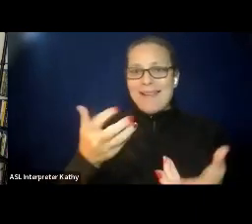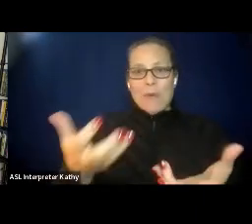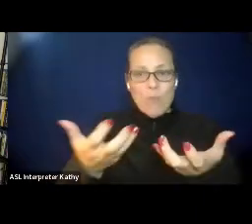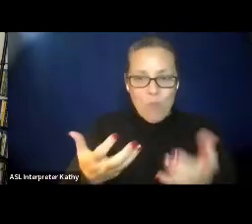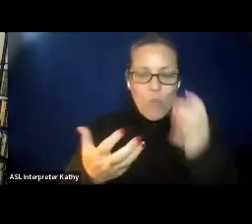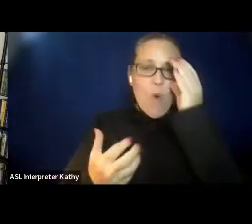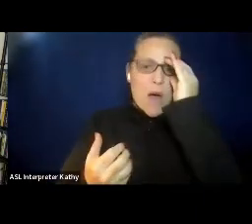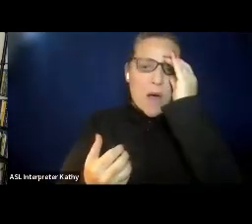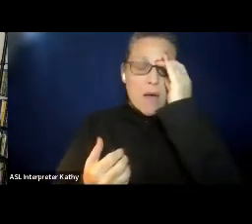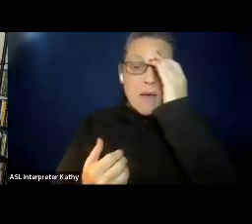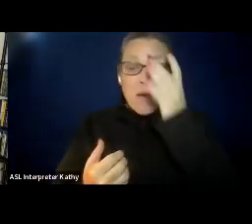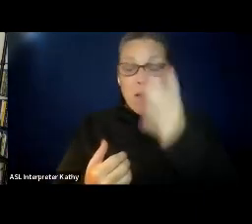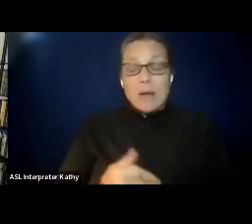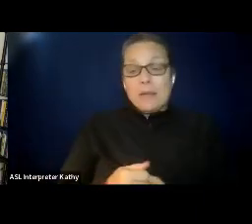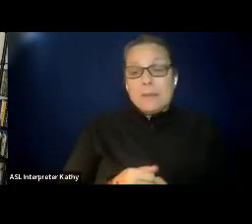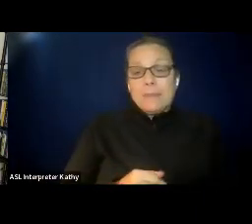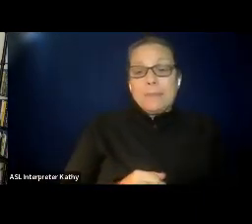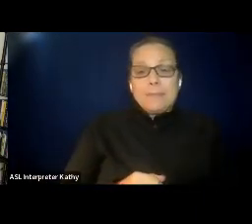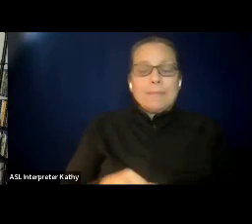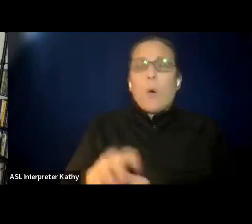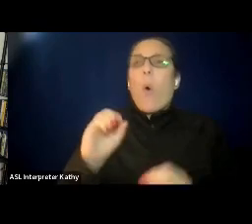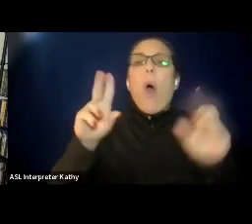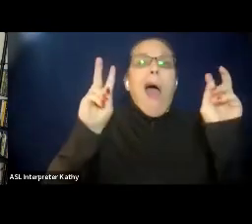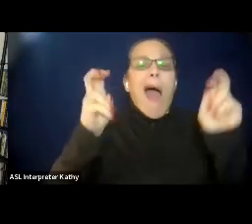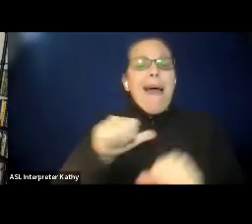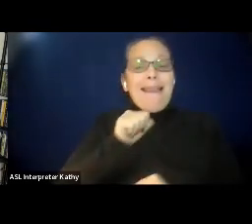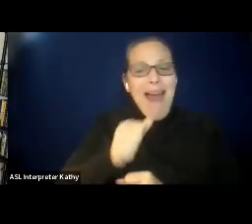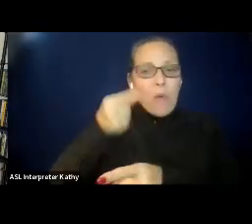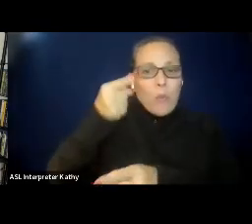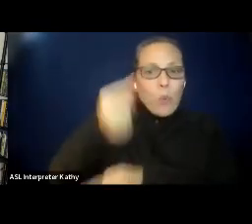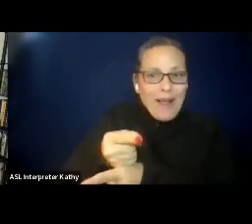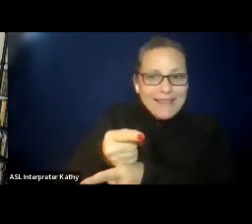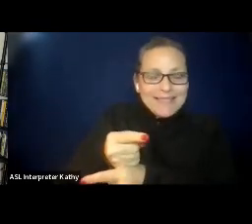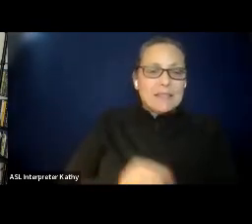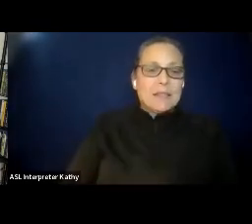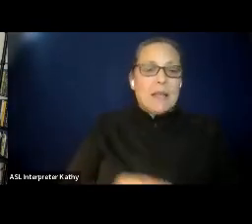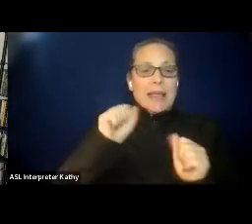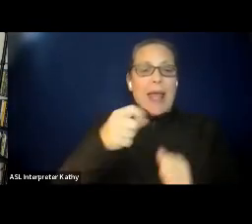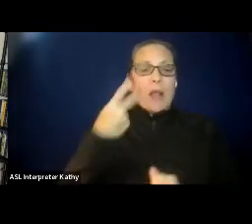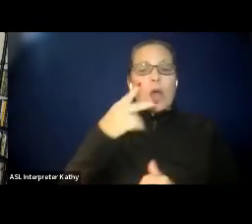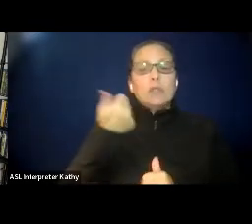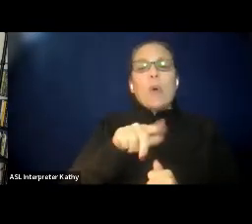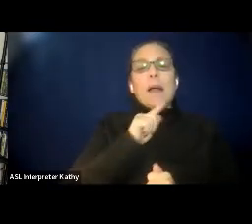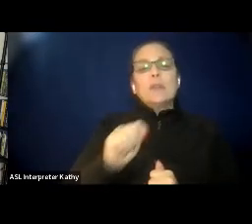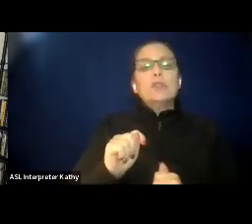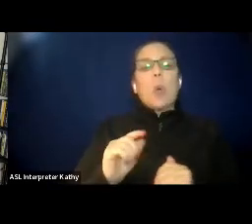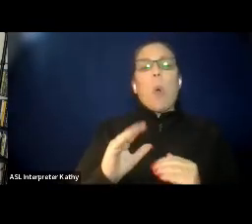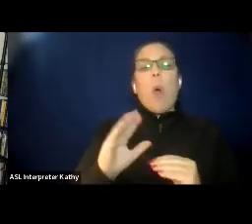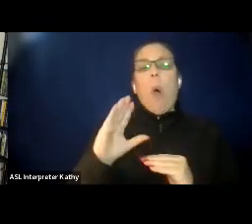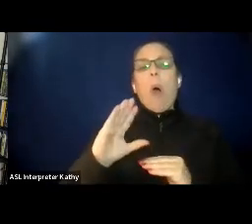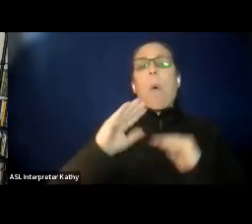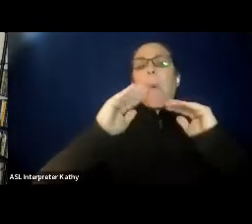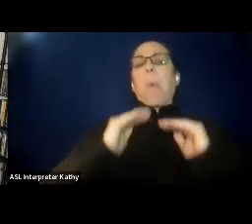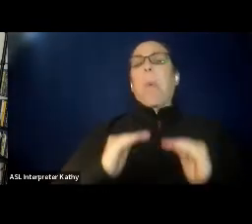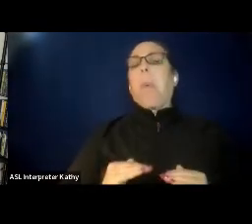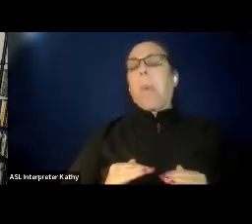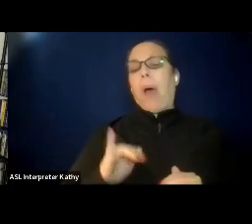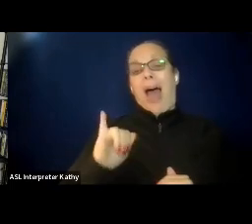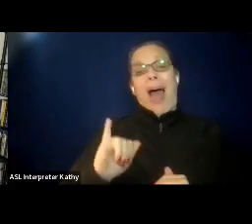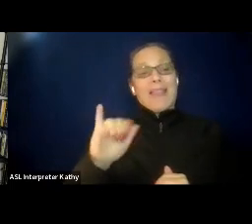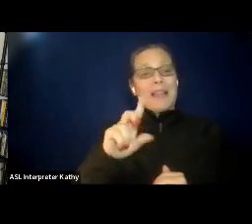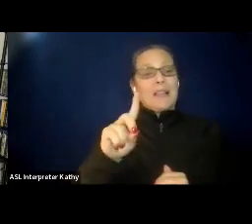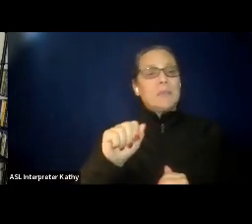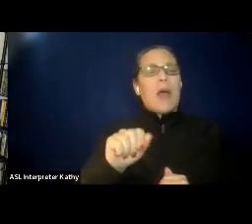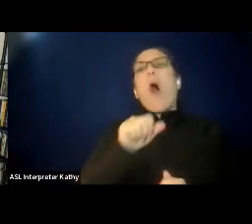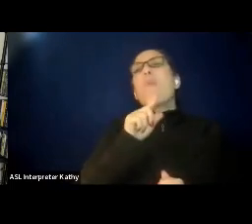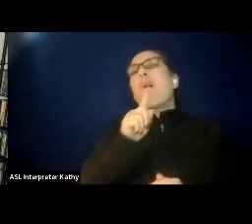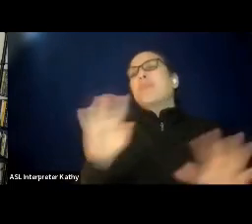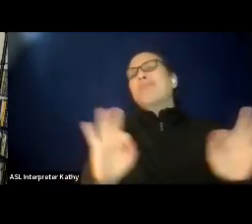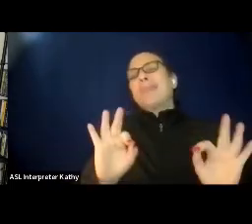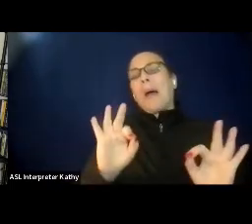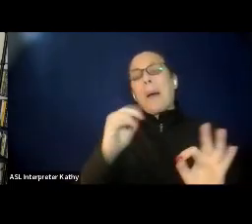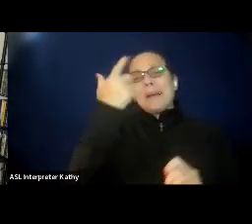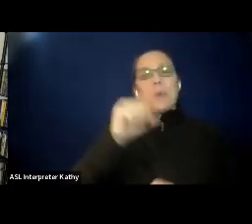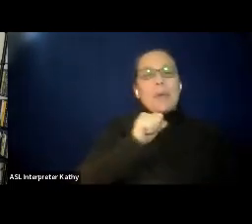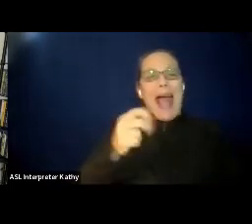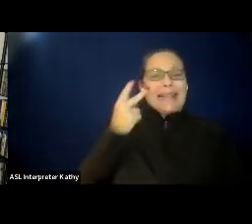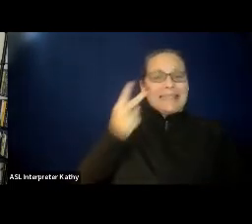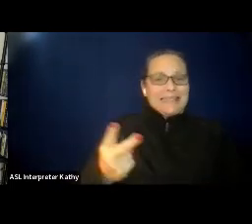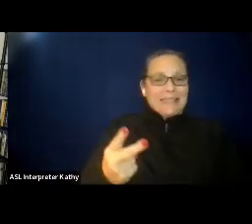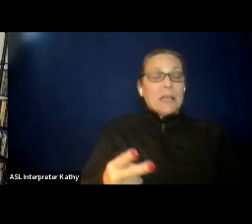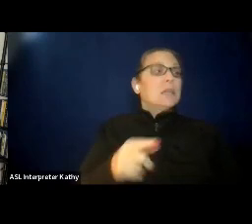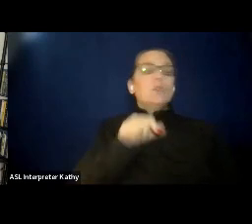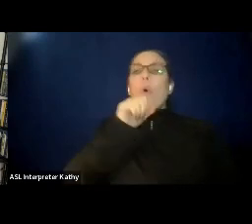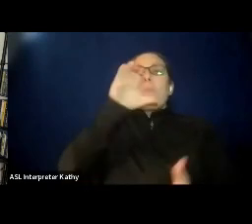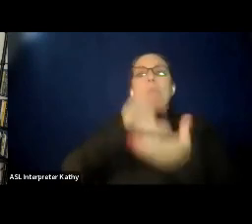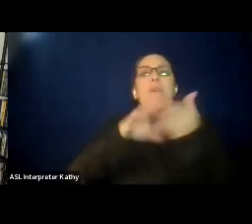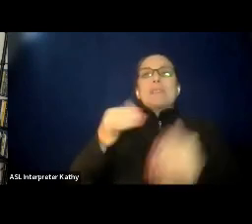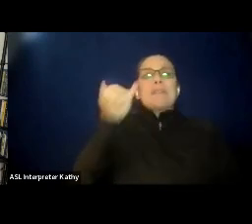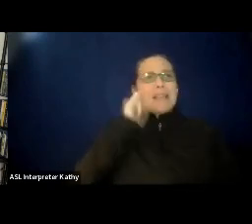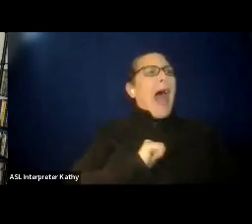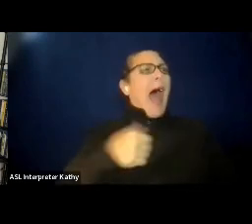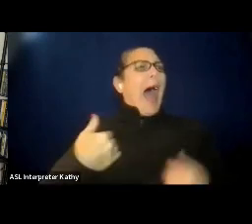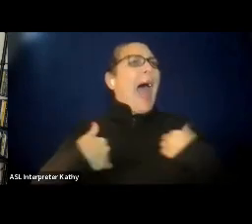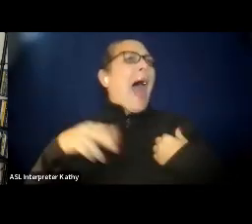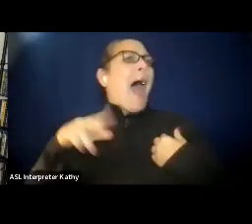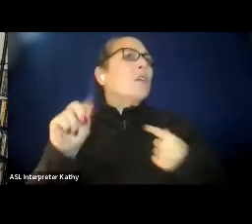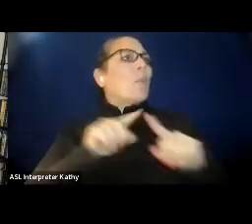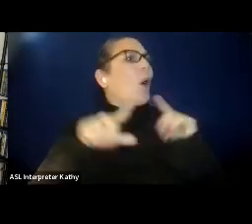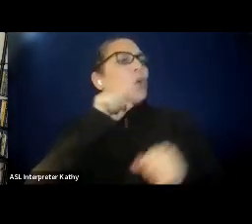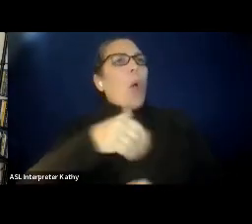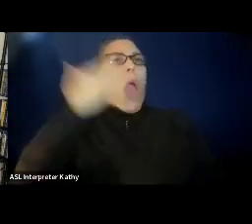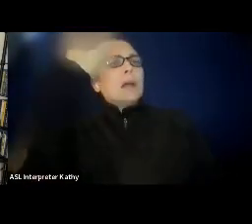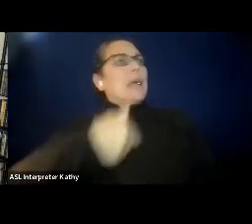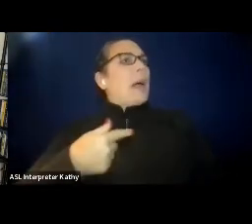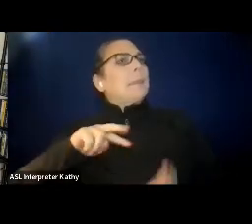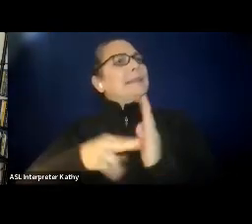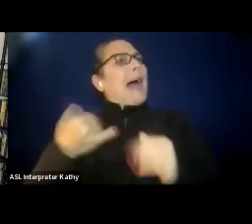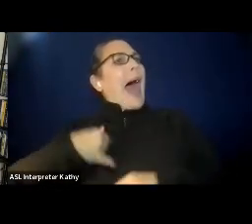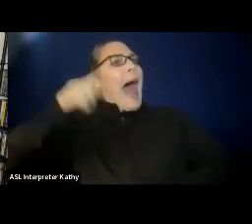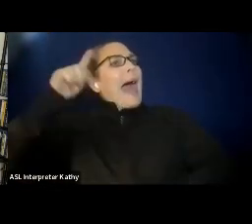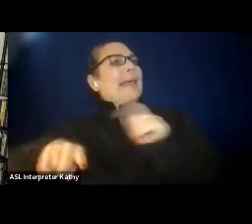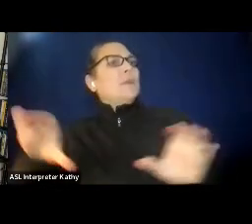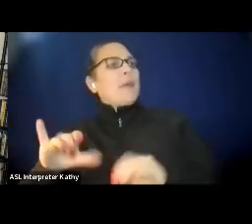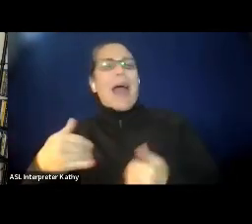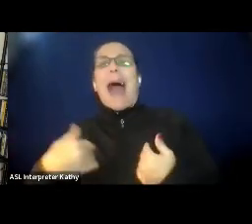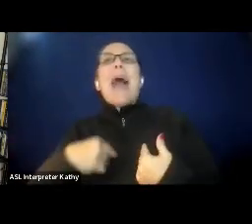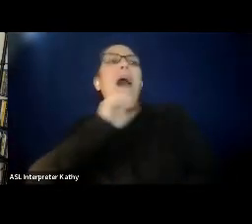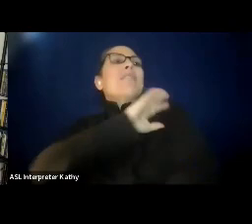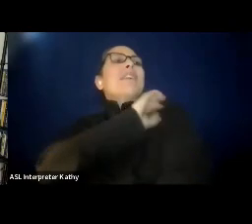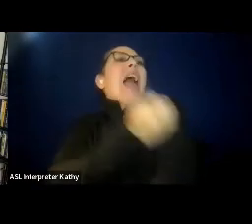to describe something that is not